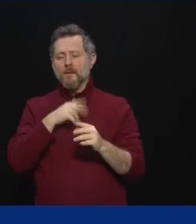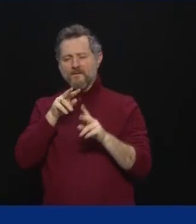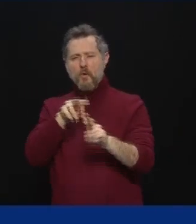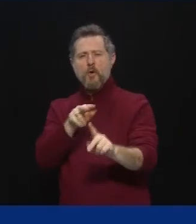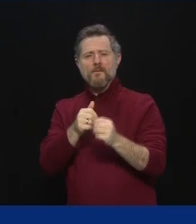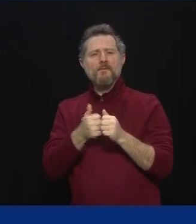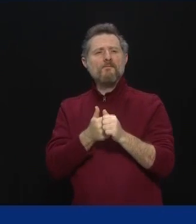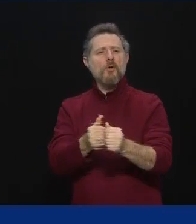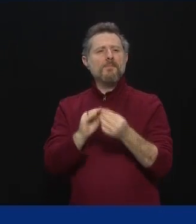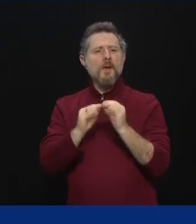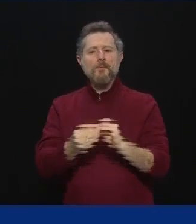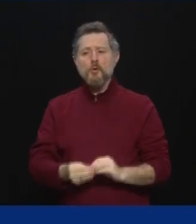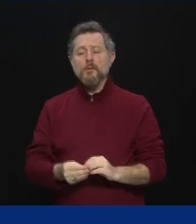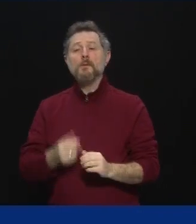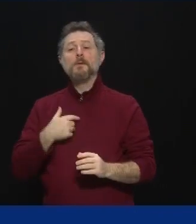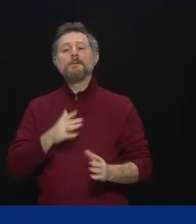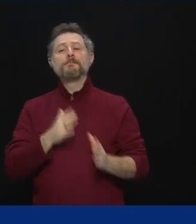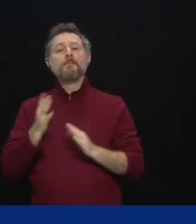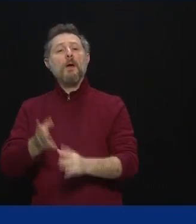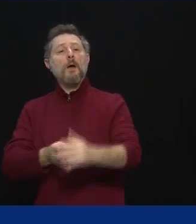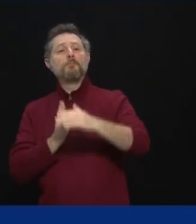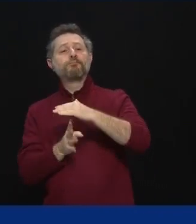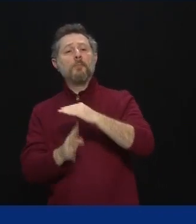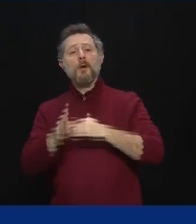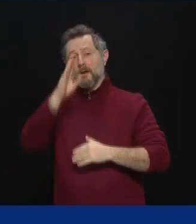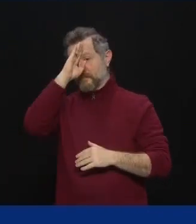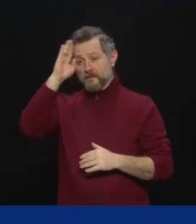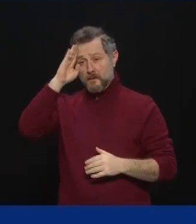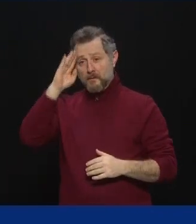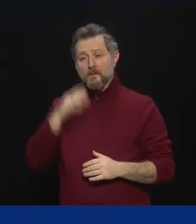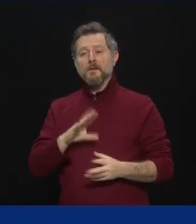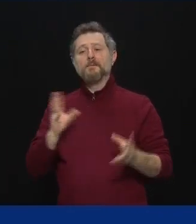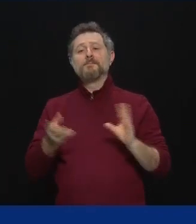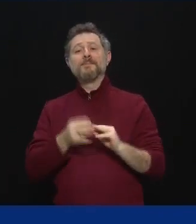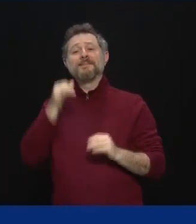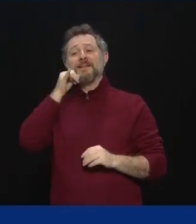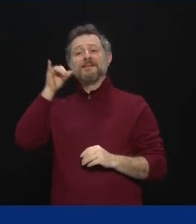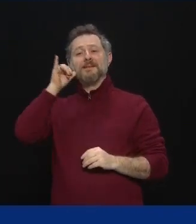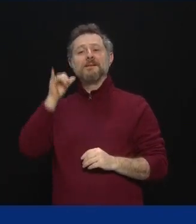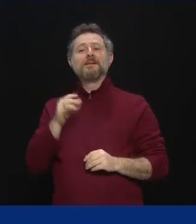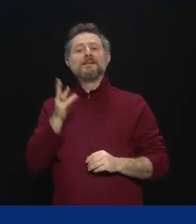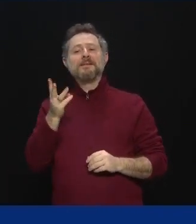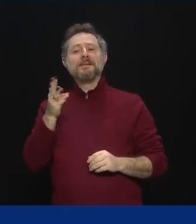CASES PER 100,000, WHICH IS HOW WE'VE TRACKED THE NUMBERS VERY INTENTLY FOR MONTHS NOW.